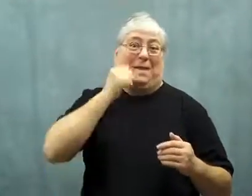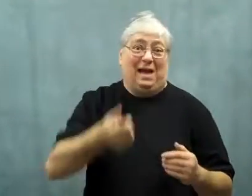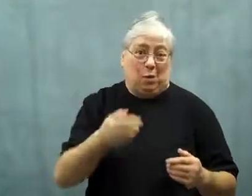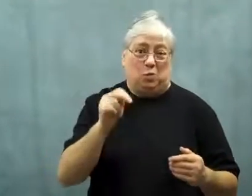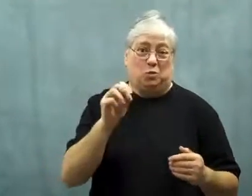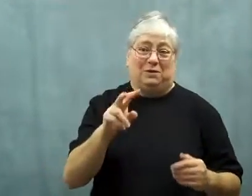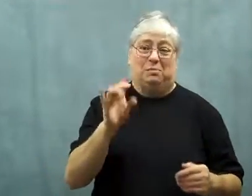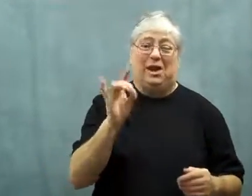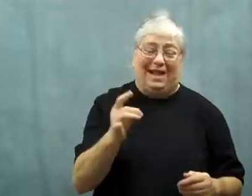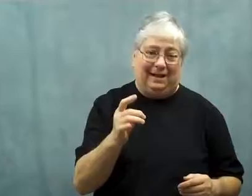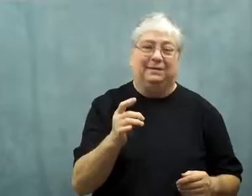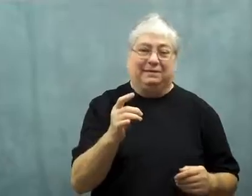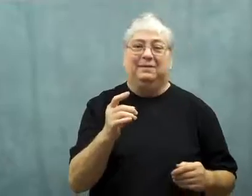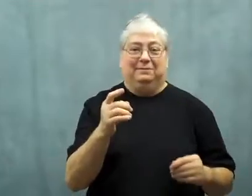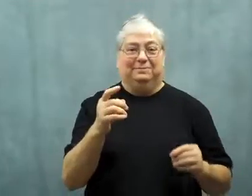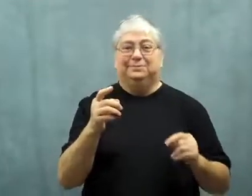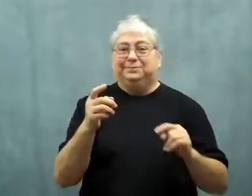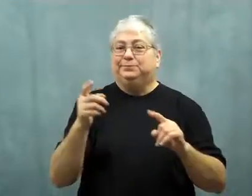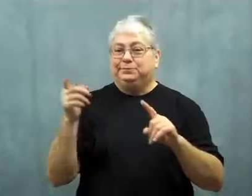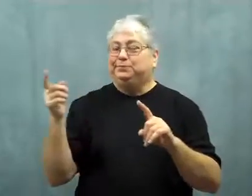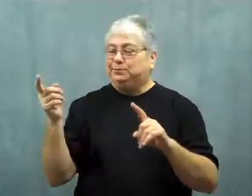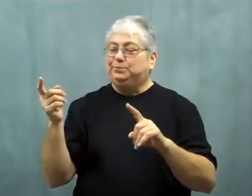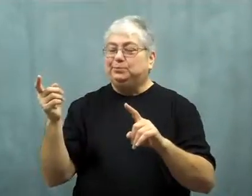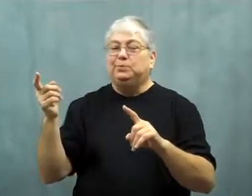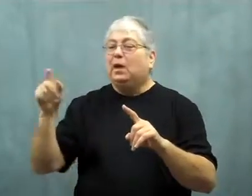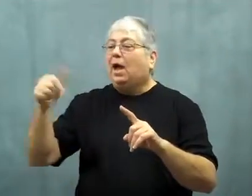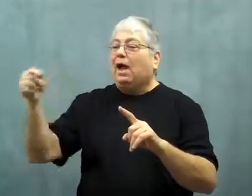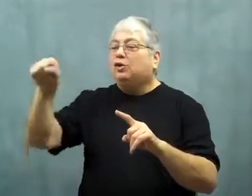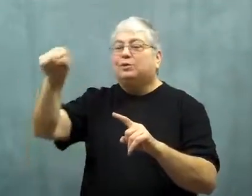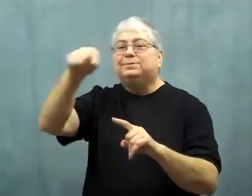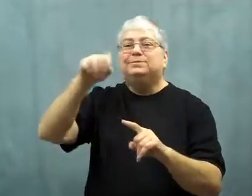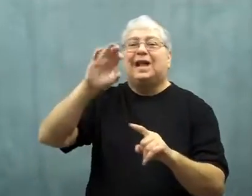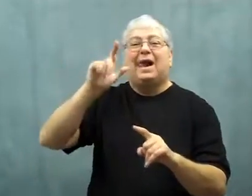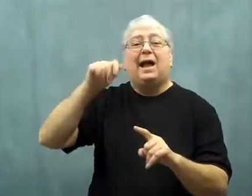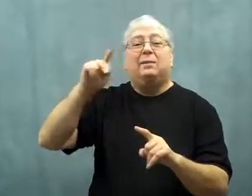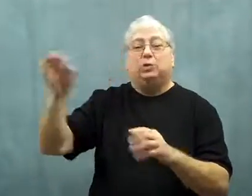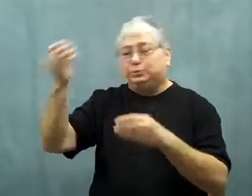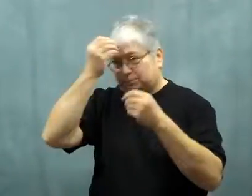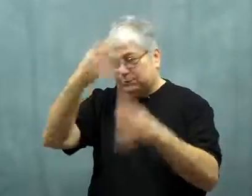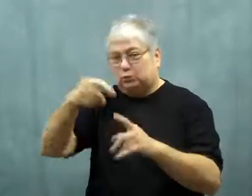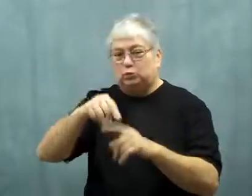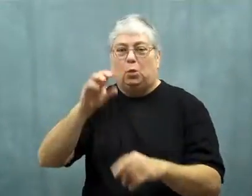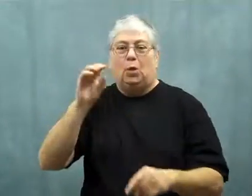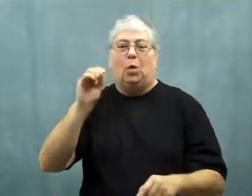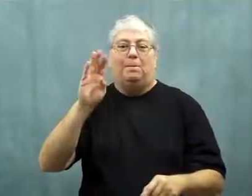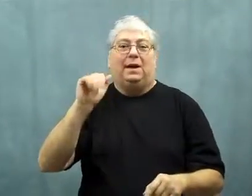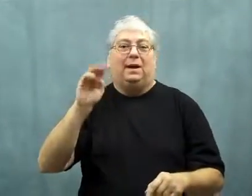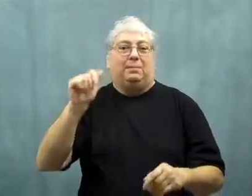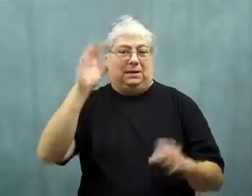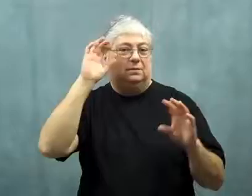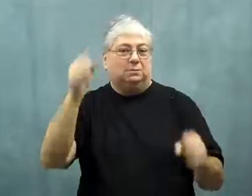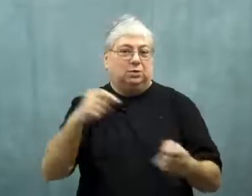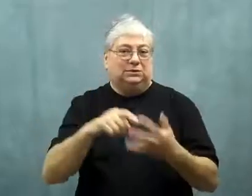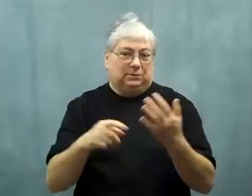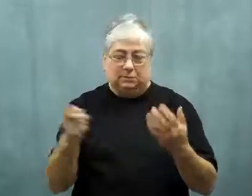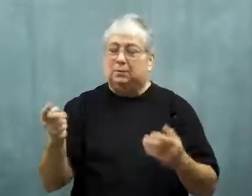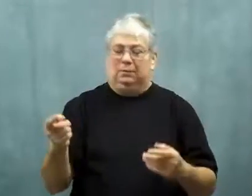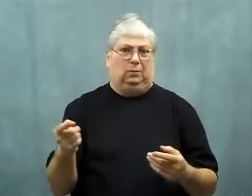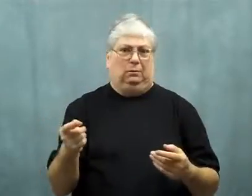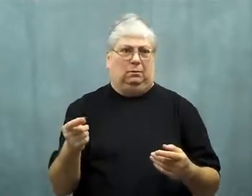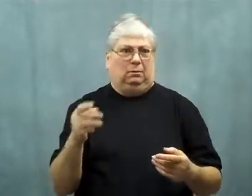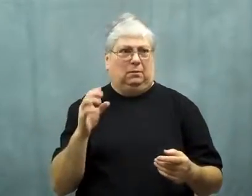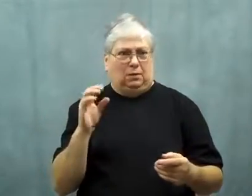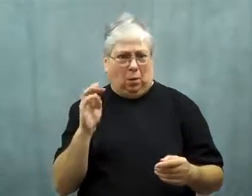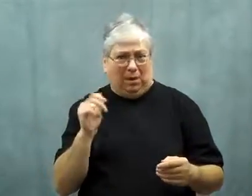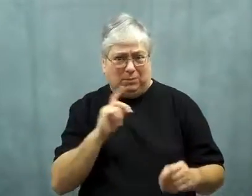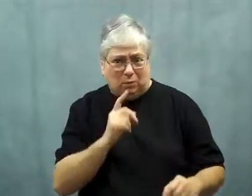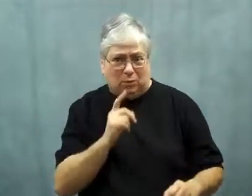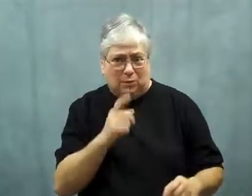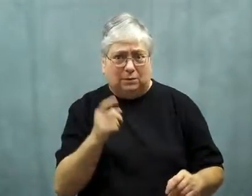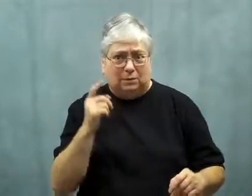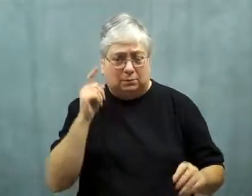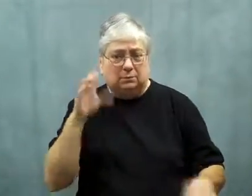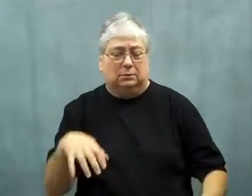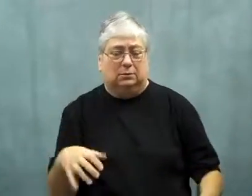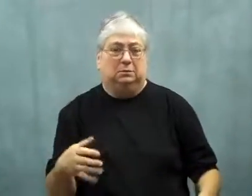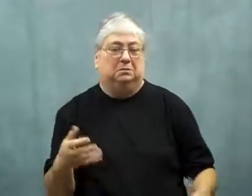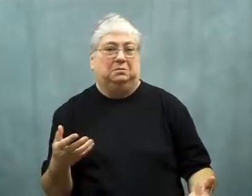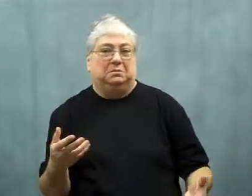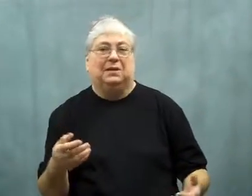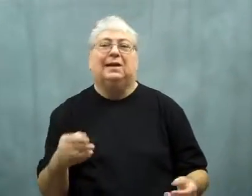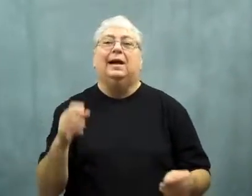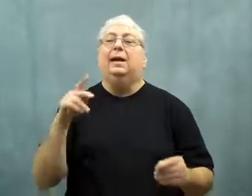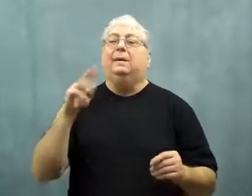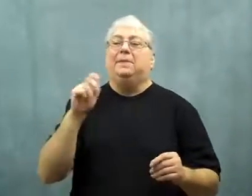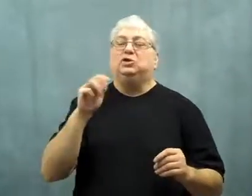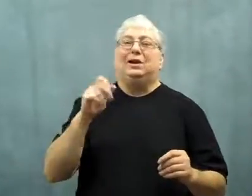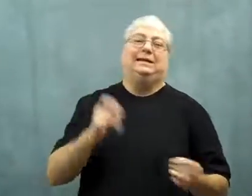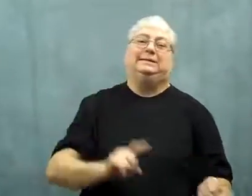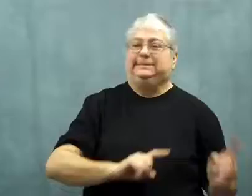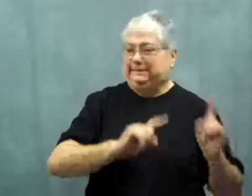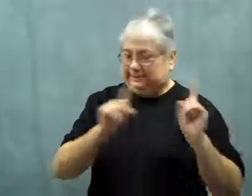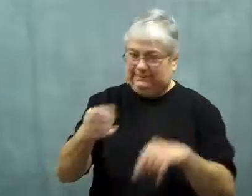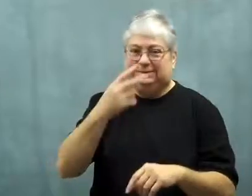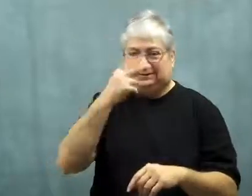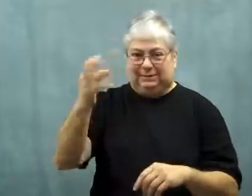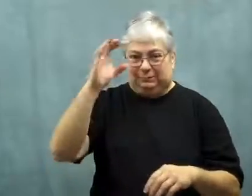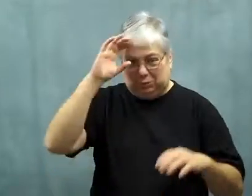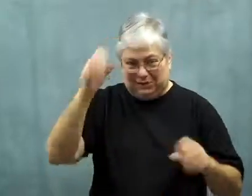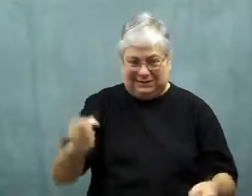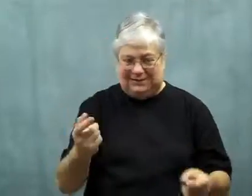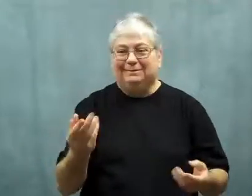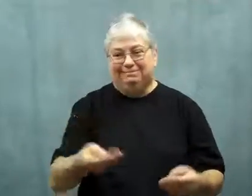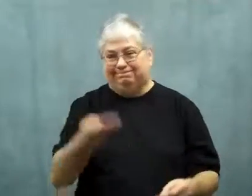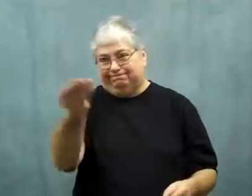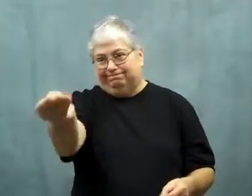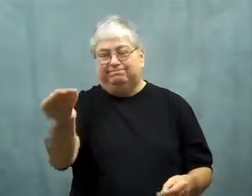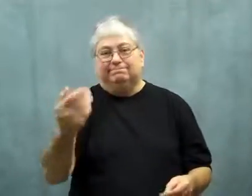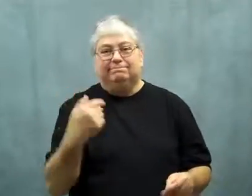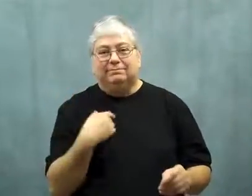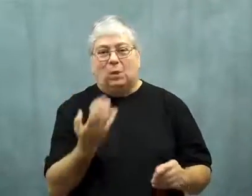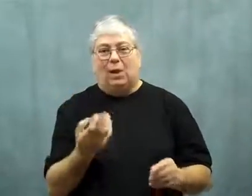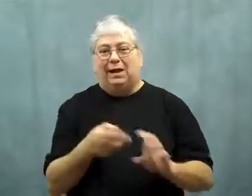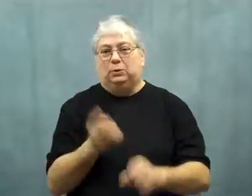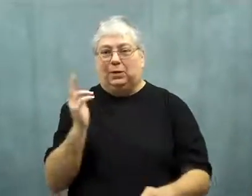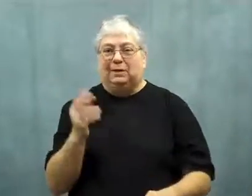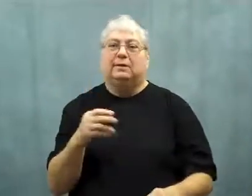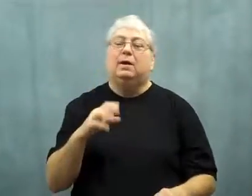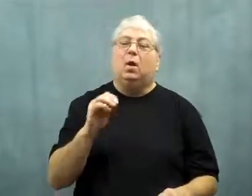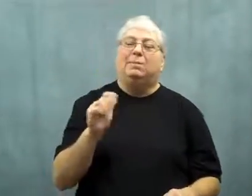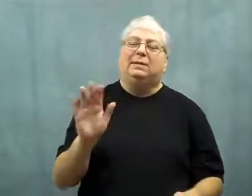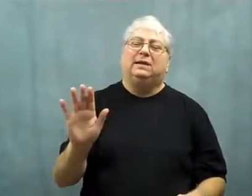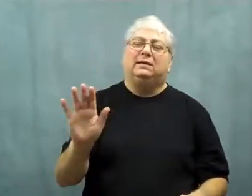The next day, Obama was notified of the events. He was surprised.